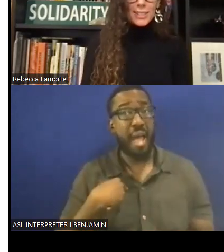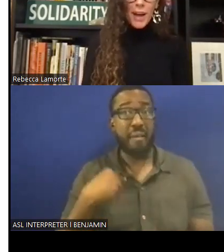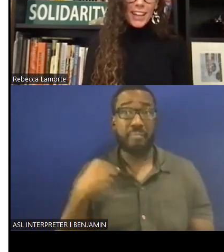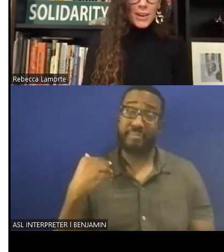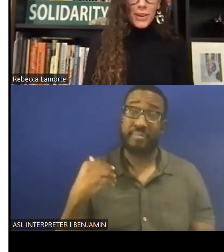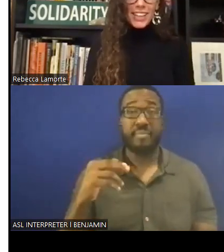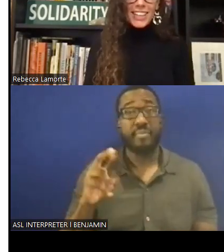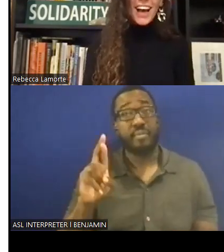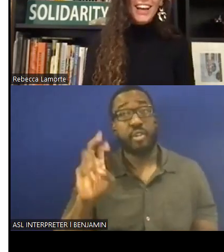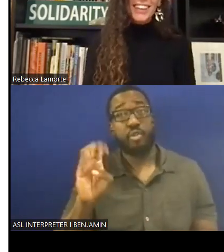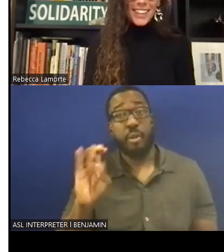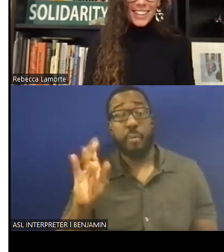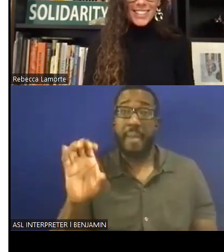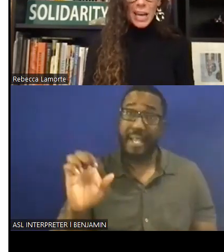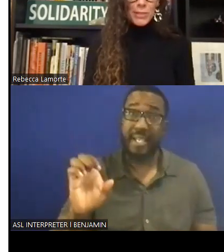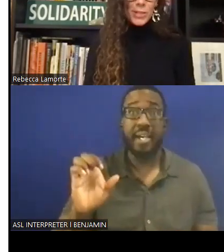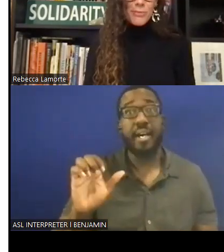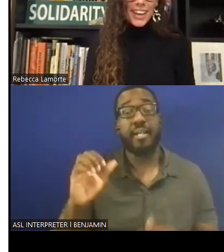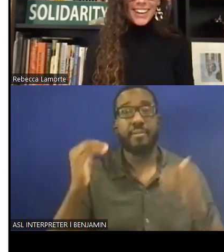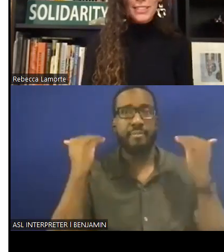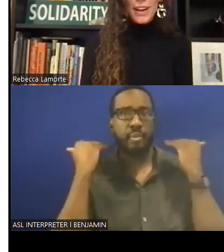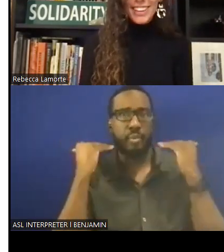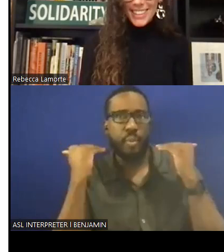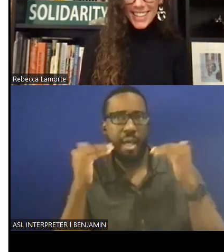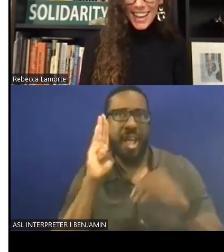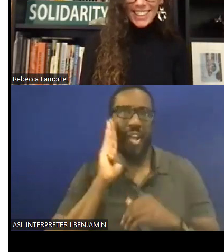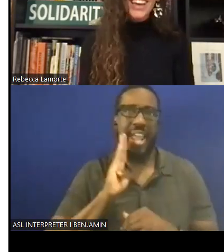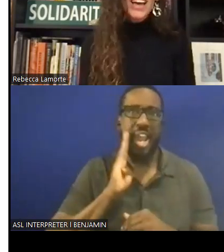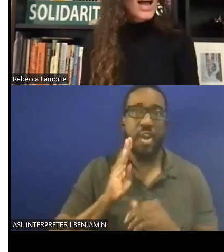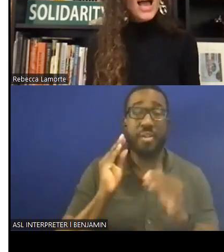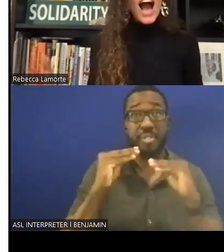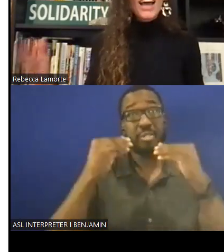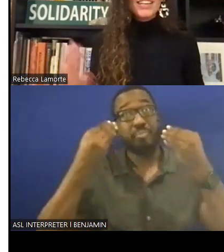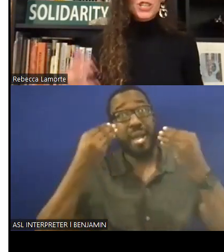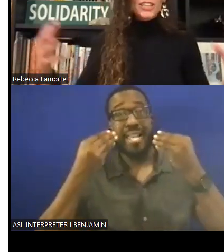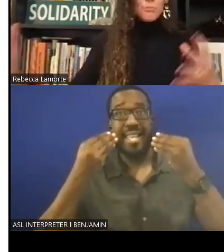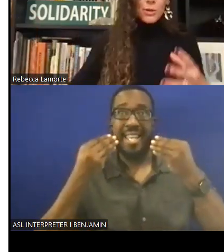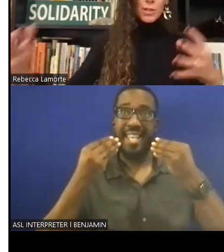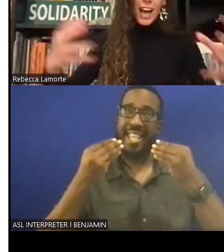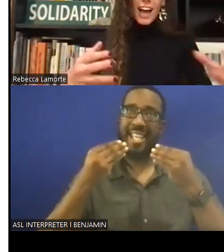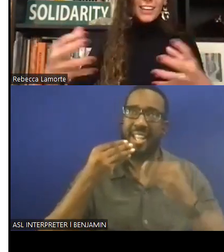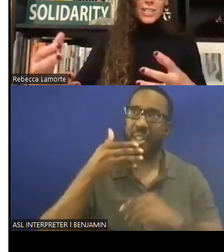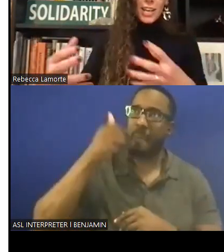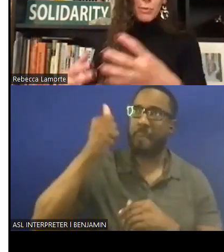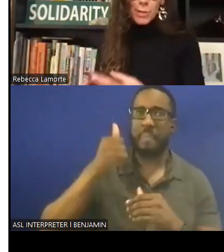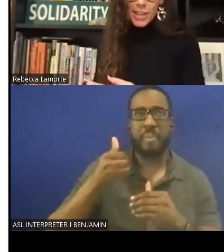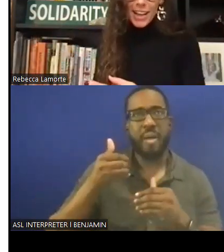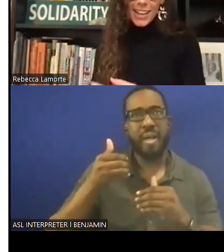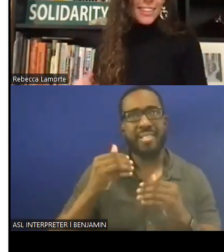smiling coyly as I lean against steps in Jamaica, smiling contently." I inject emotion, I inject personality.